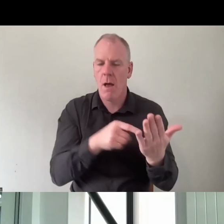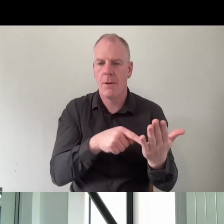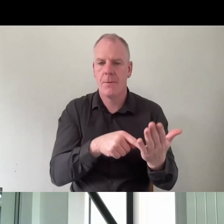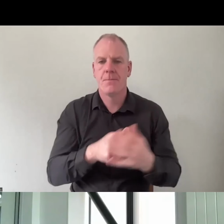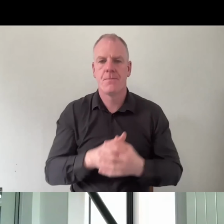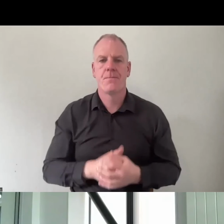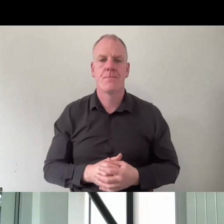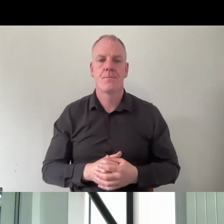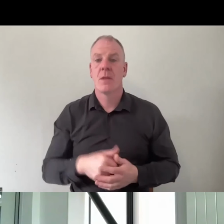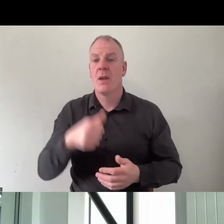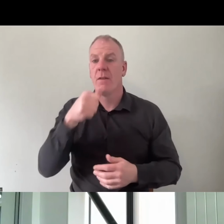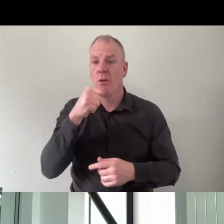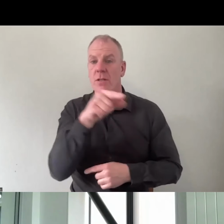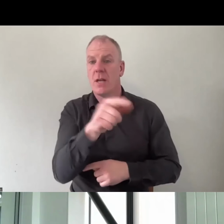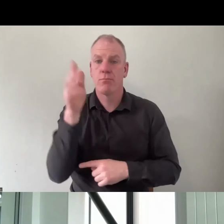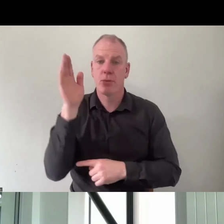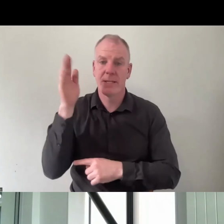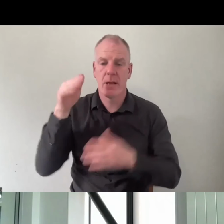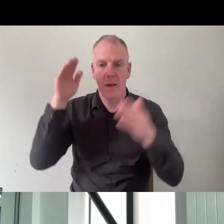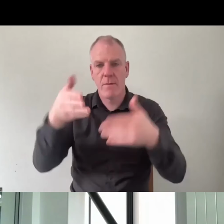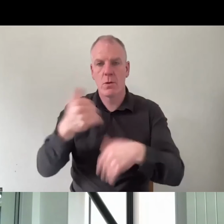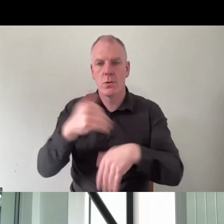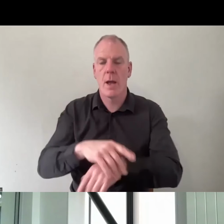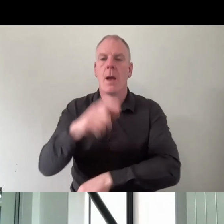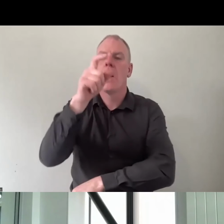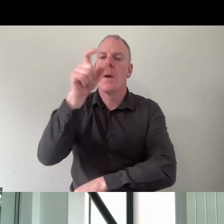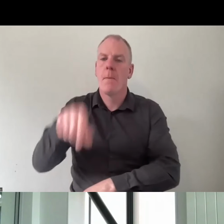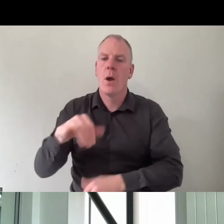I'm going to focus mostly on person with disabilities from an audience perspective,